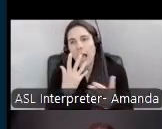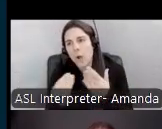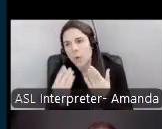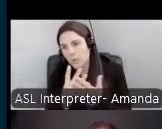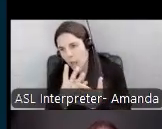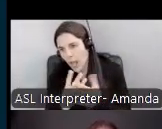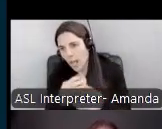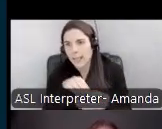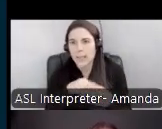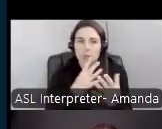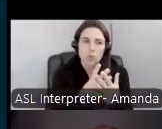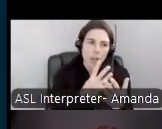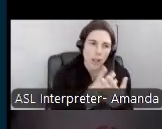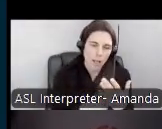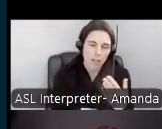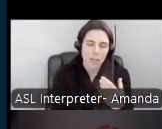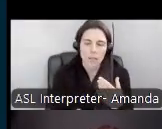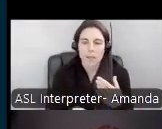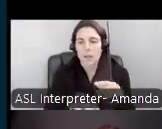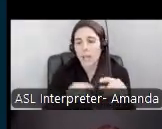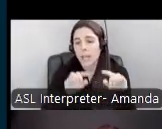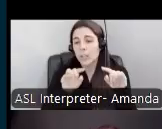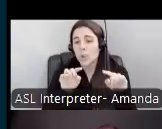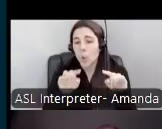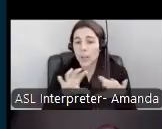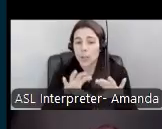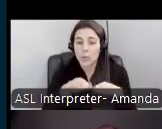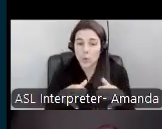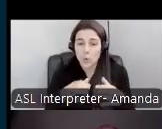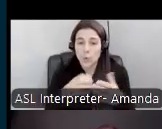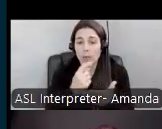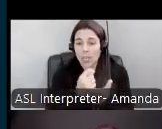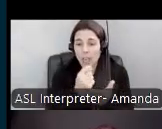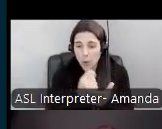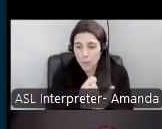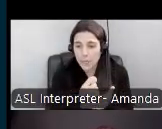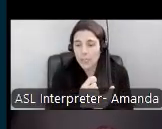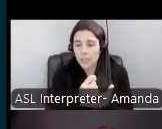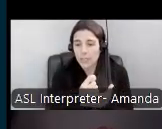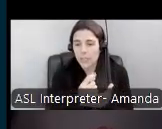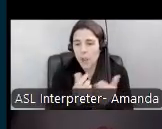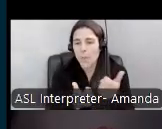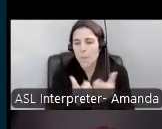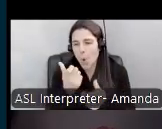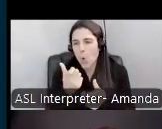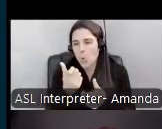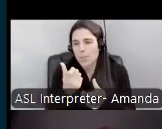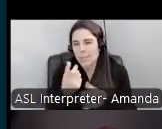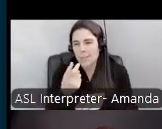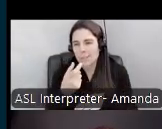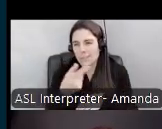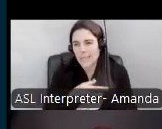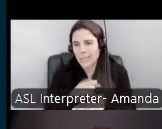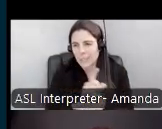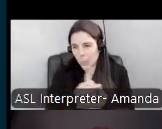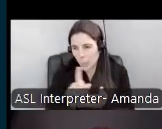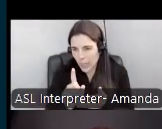group therapies most days of the week. So this is where they see a lot of his tantrums happening. Is when dad has to leave to go